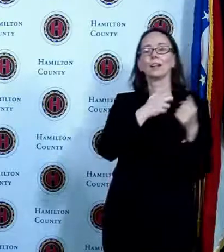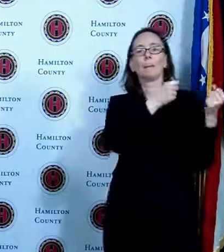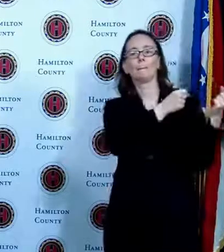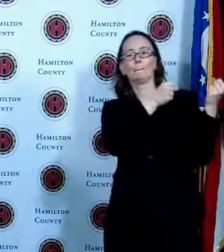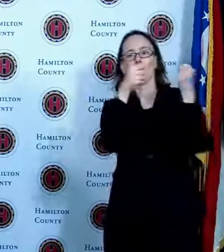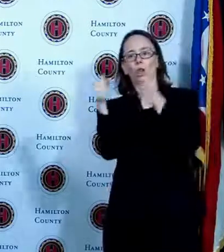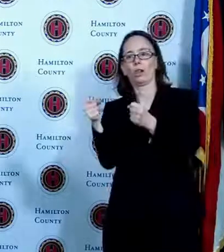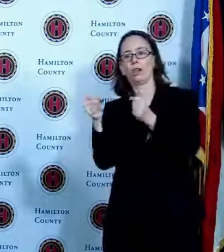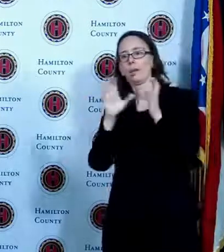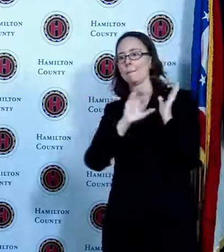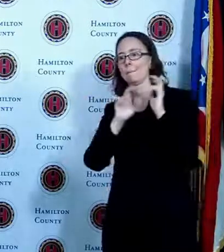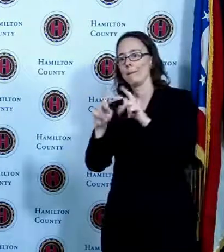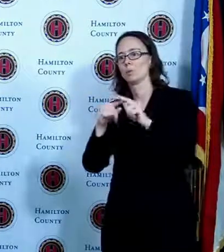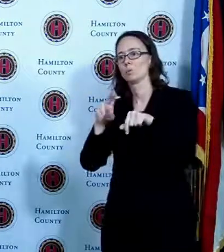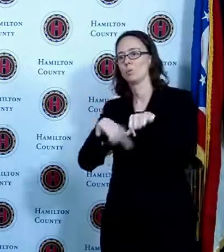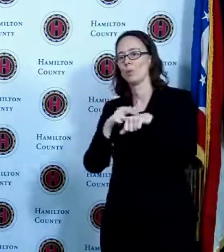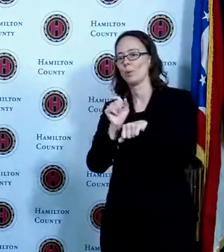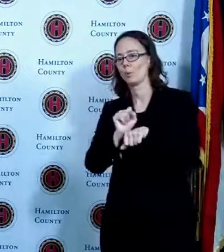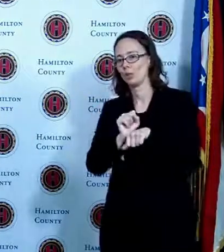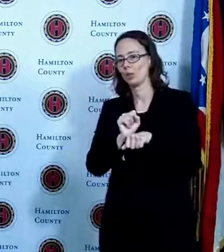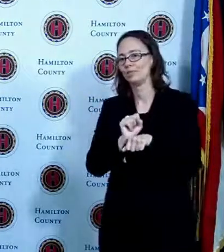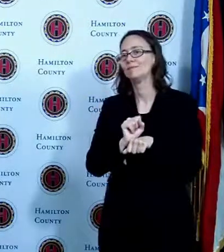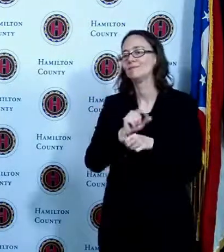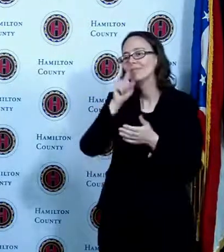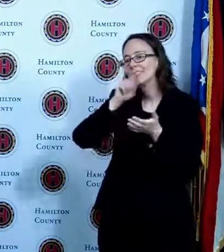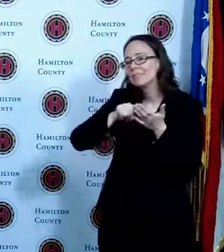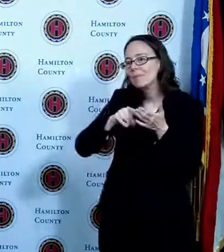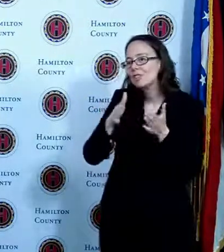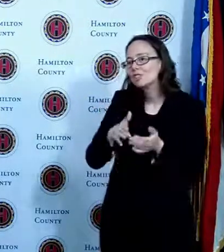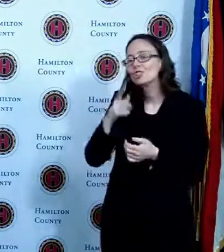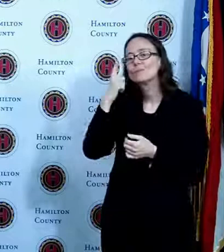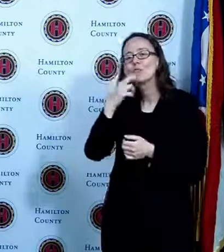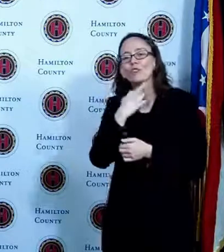we get to a point where I need to have immediate capacity I do have the ability